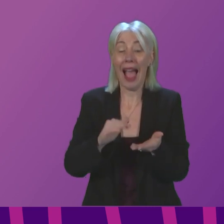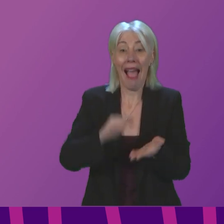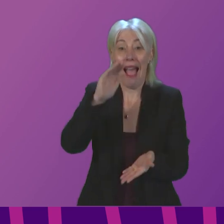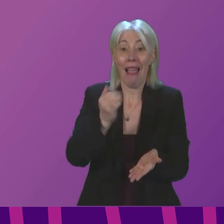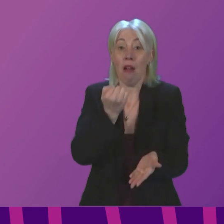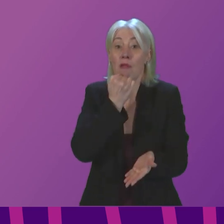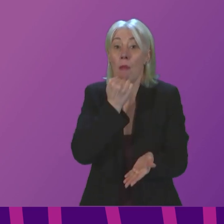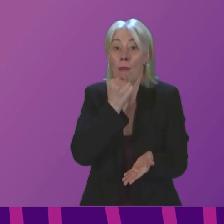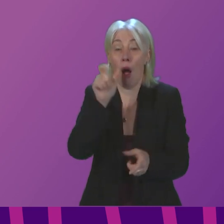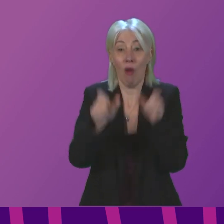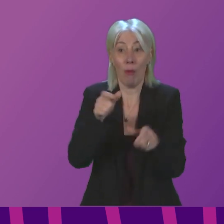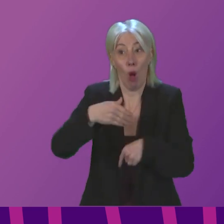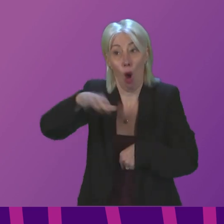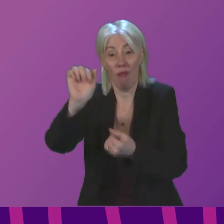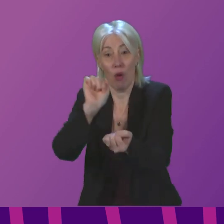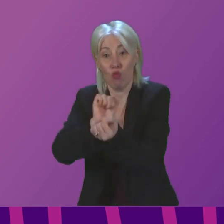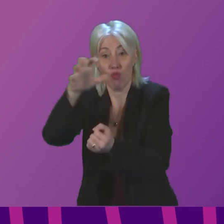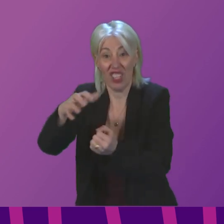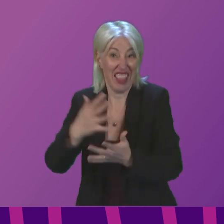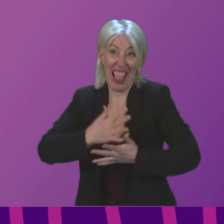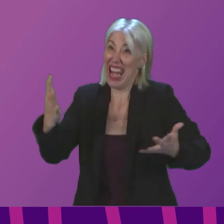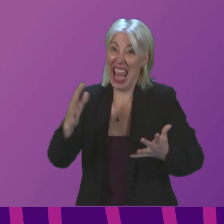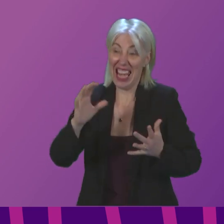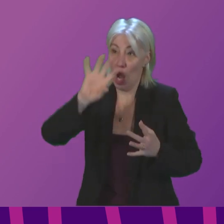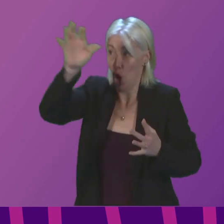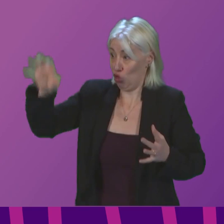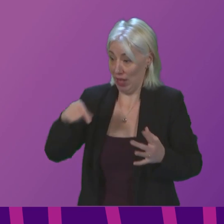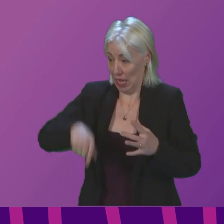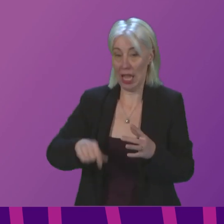population to prison than any other country in western Europe.